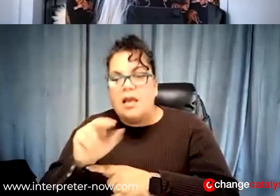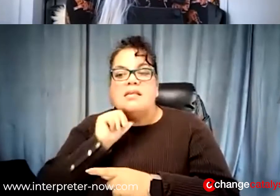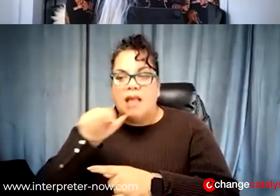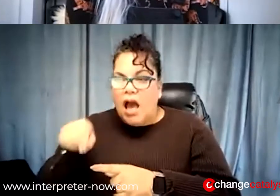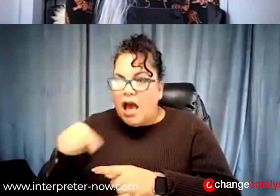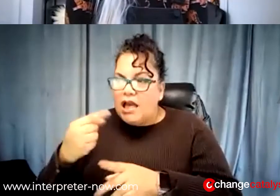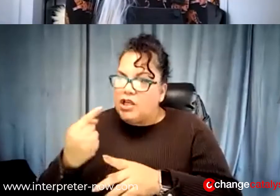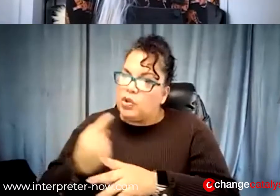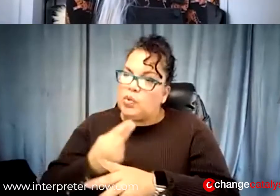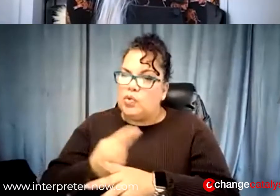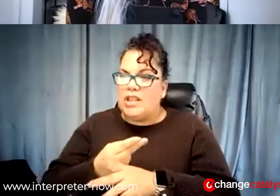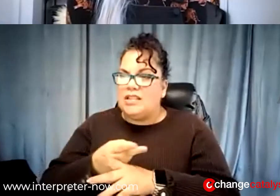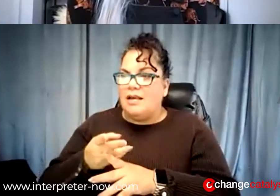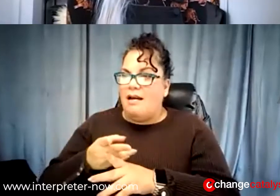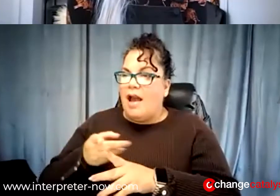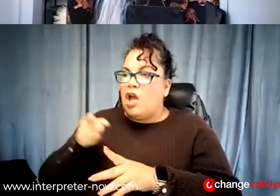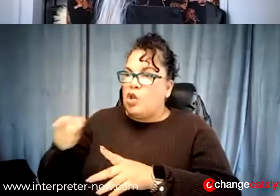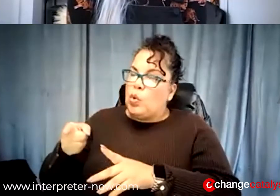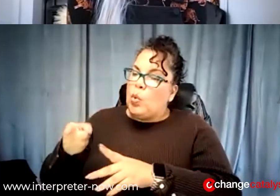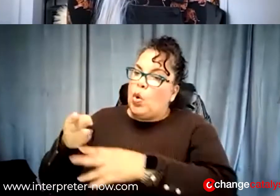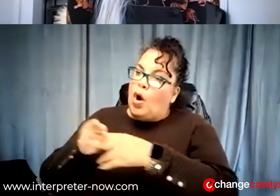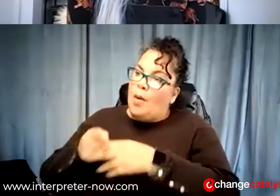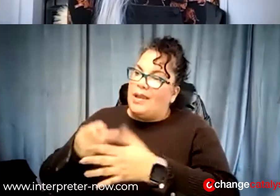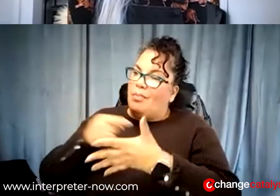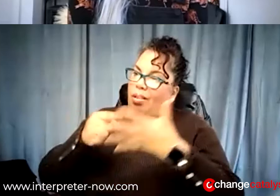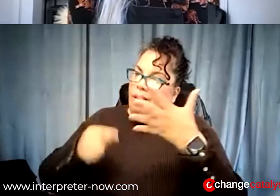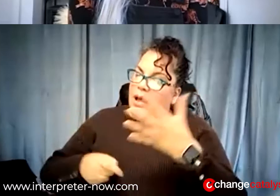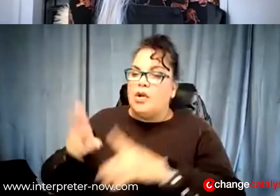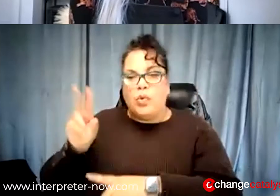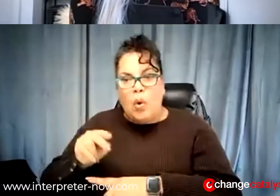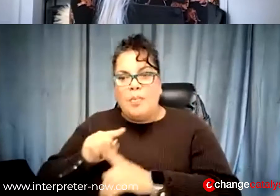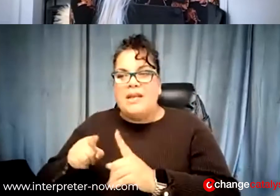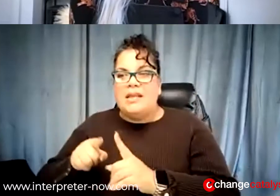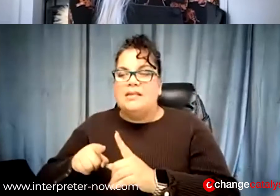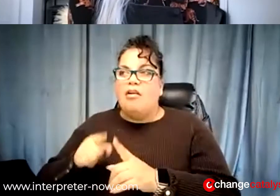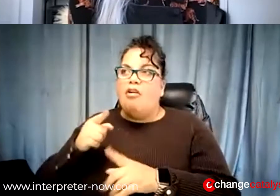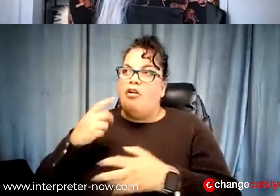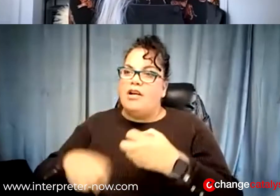nature because it's really hard to have that psychological safety, that equity, and that